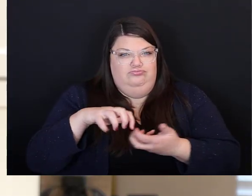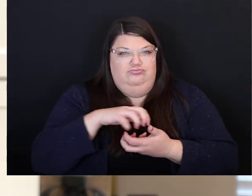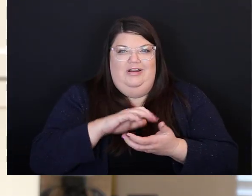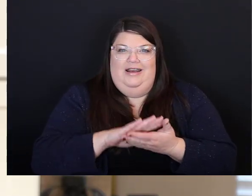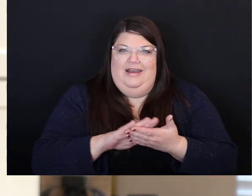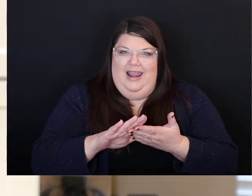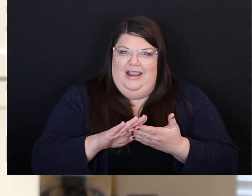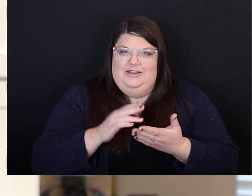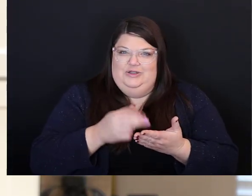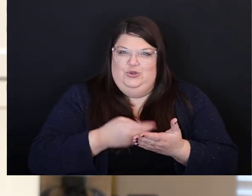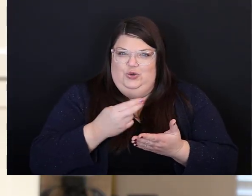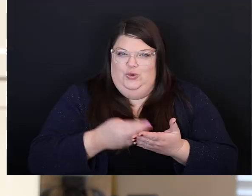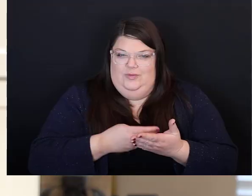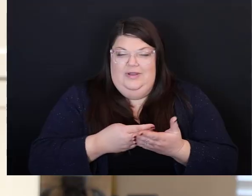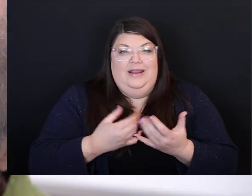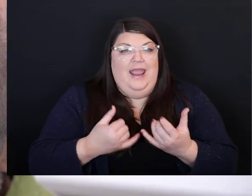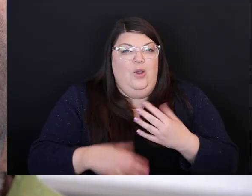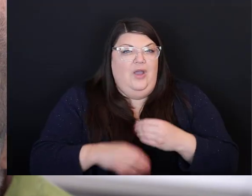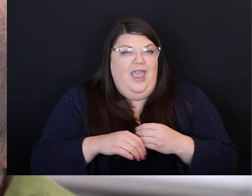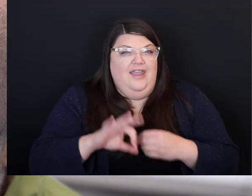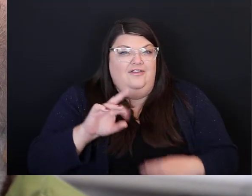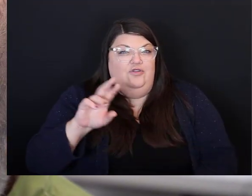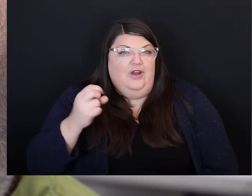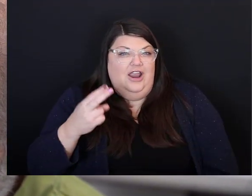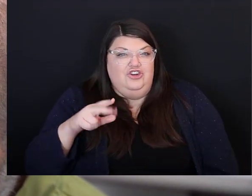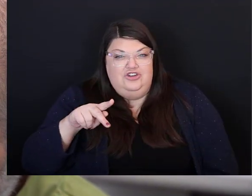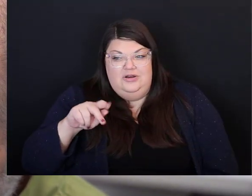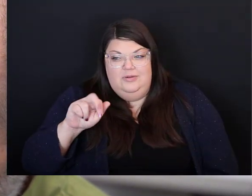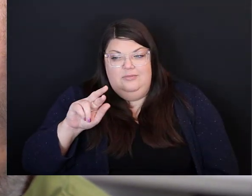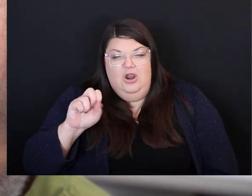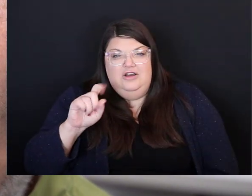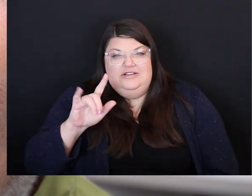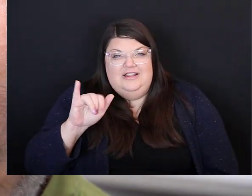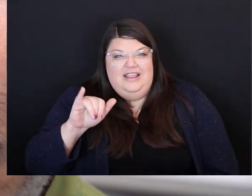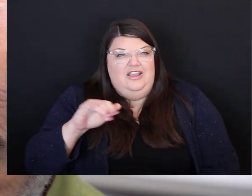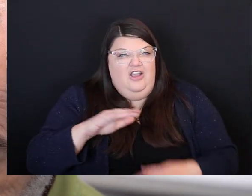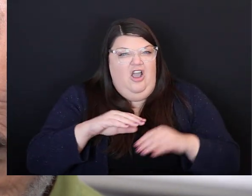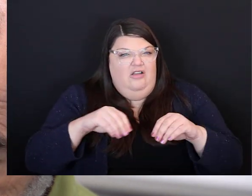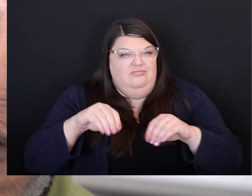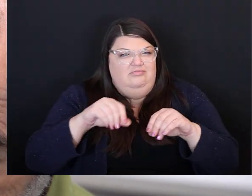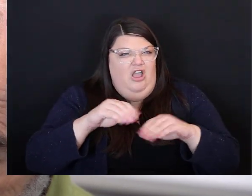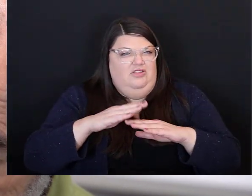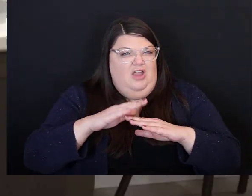Last thing we do, I was gonna add some fresh parsley to it, just on top. Sprinkle it on